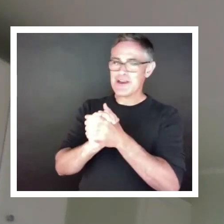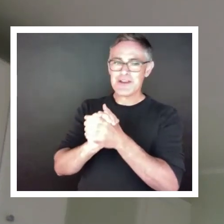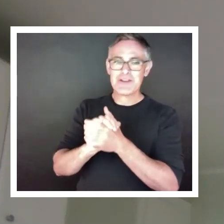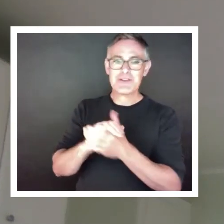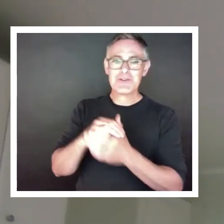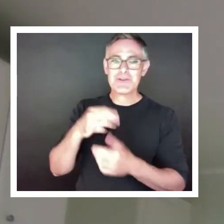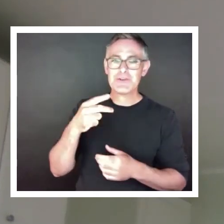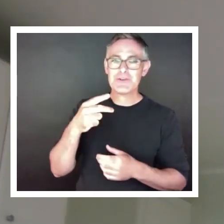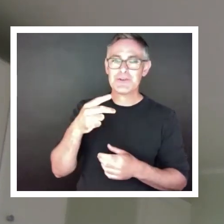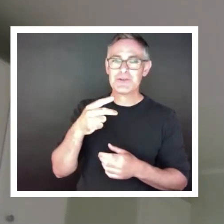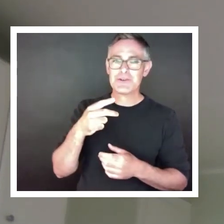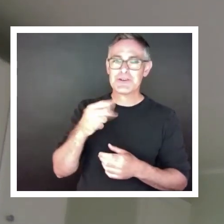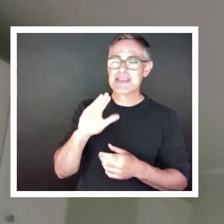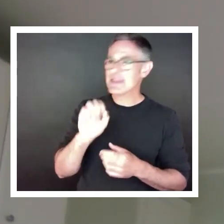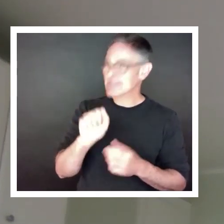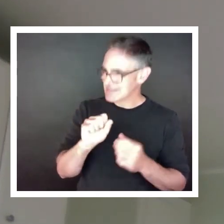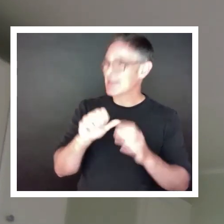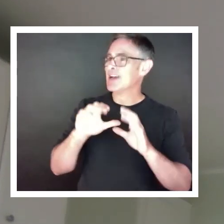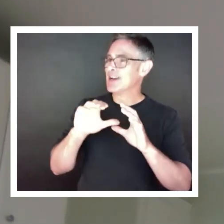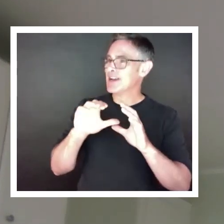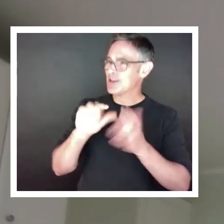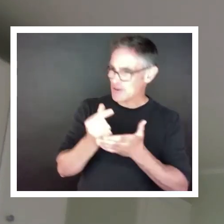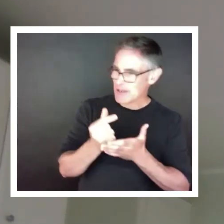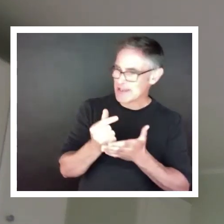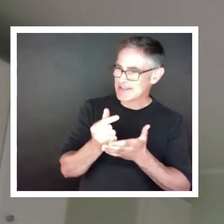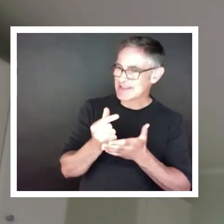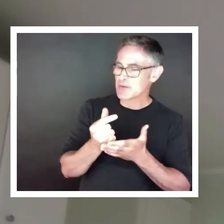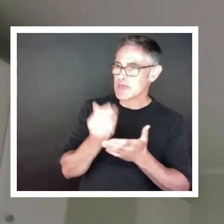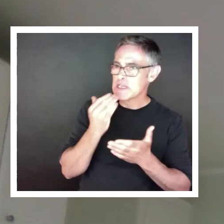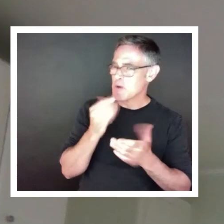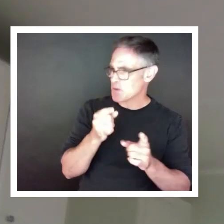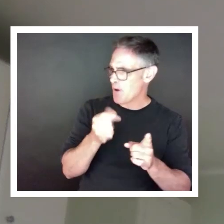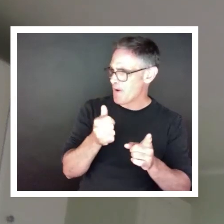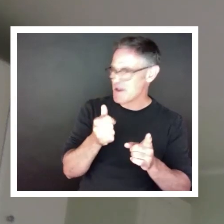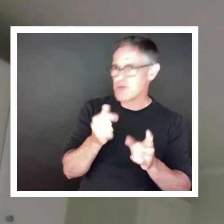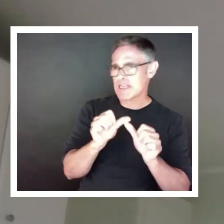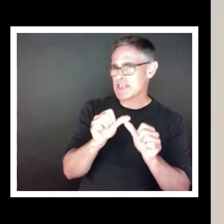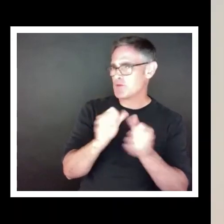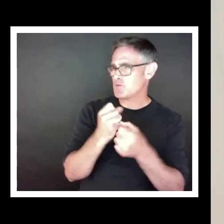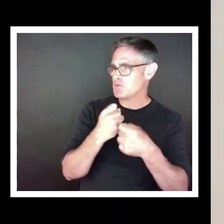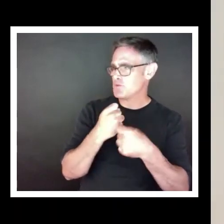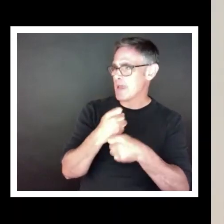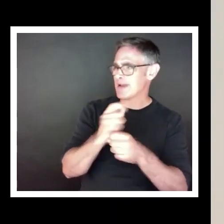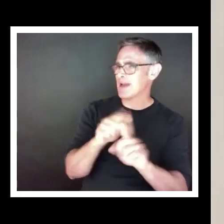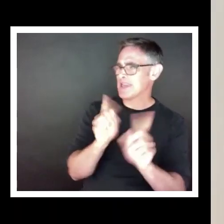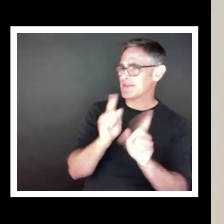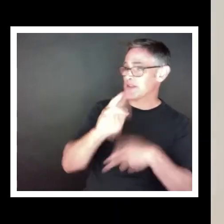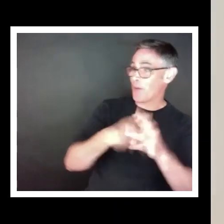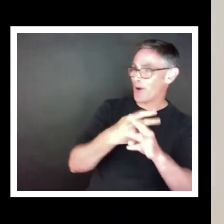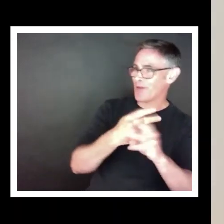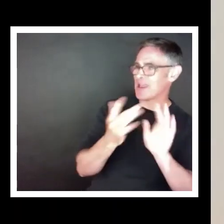we know you are and will continue to make a difference in the world. Keep in touch and take care. We're so proud of all the hard work